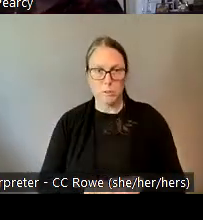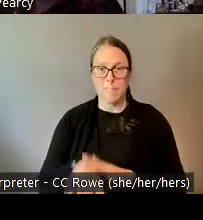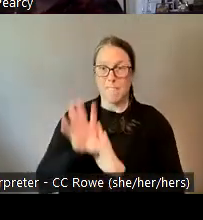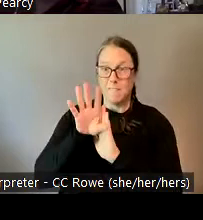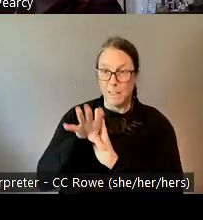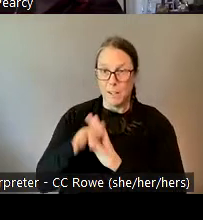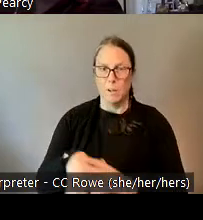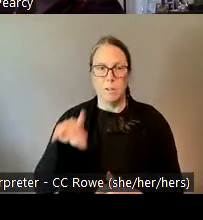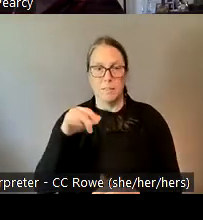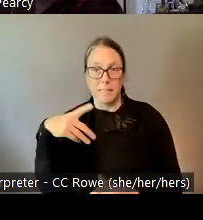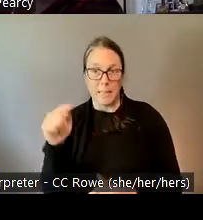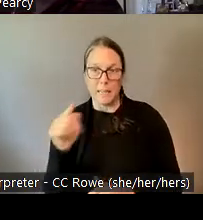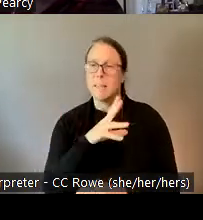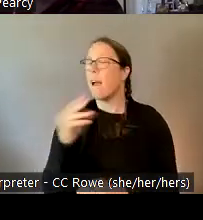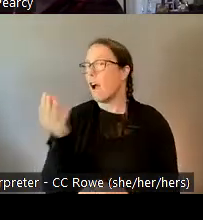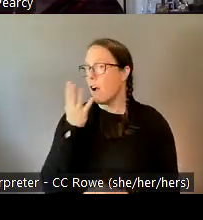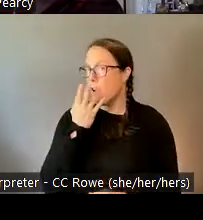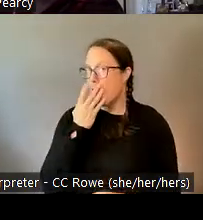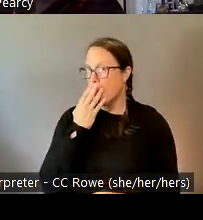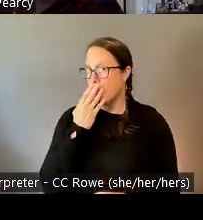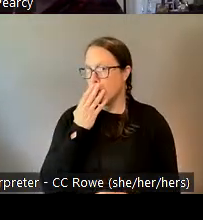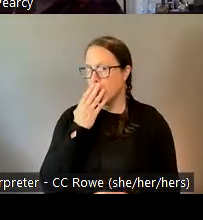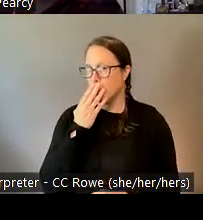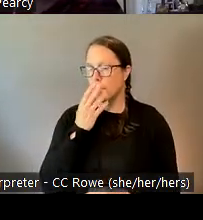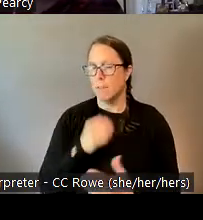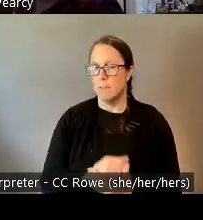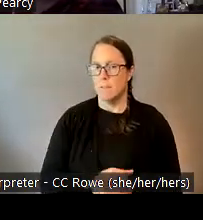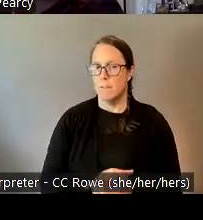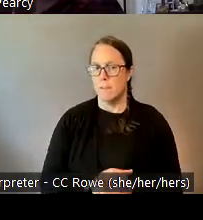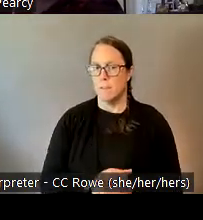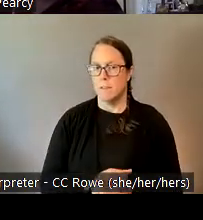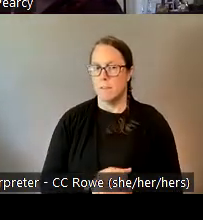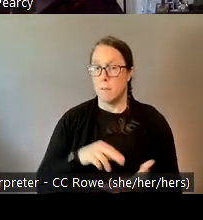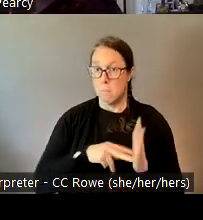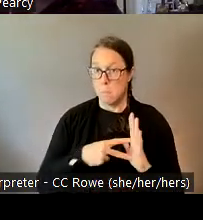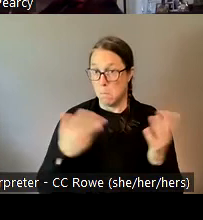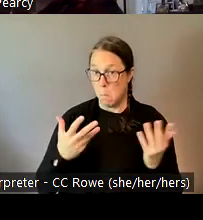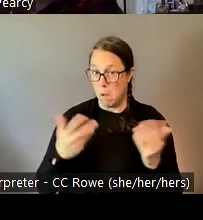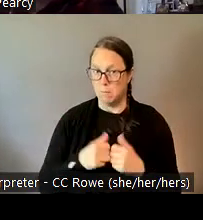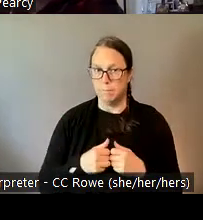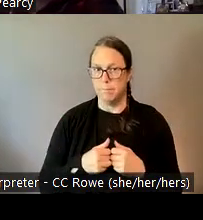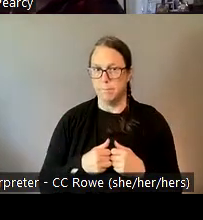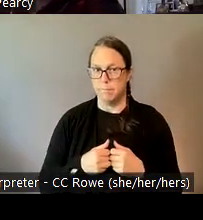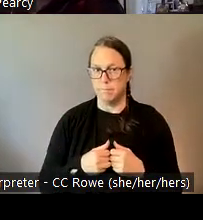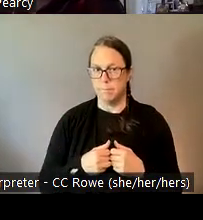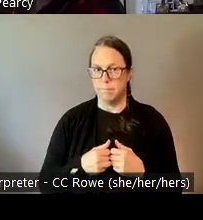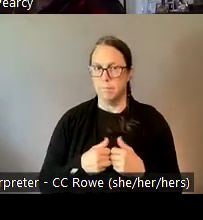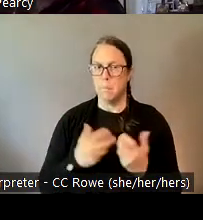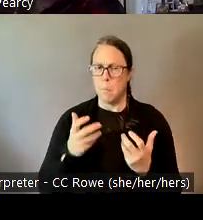and the use of color. And they're intended to help people have better access